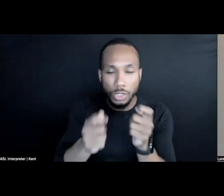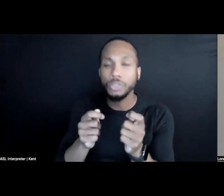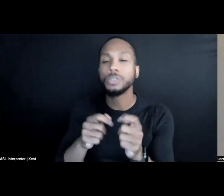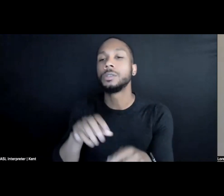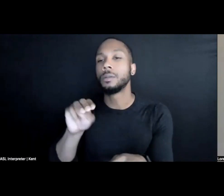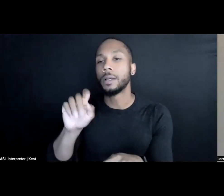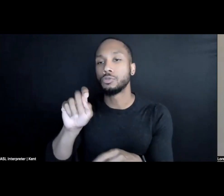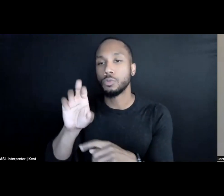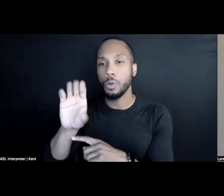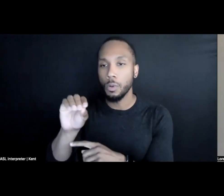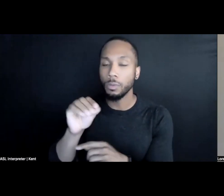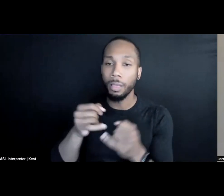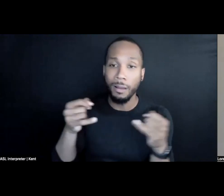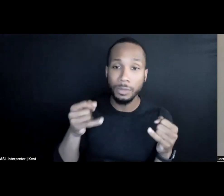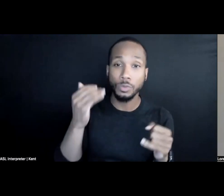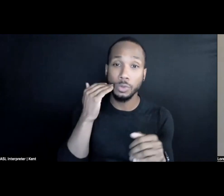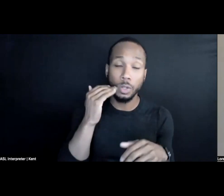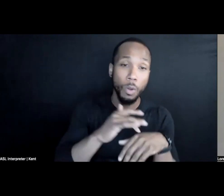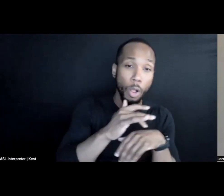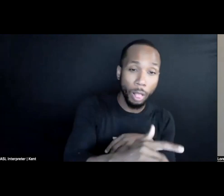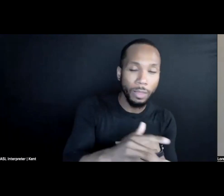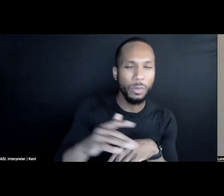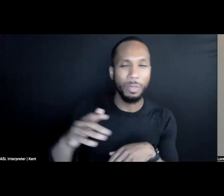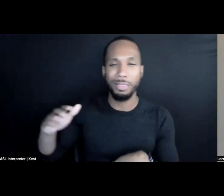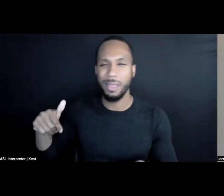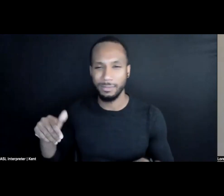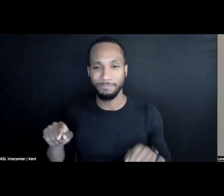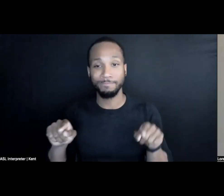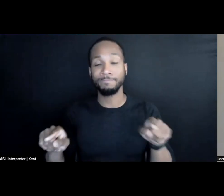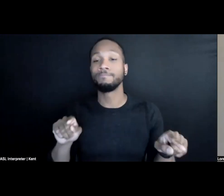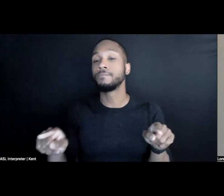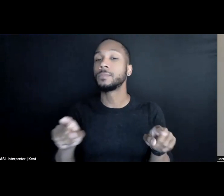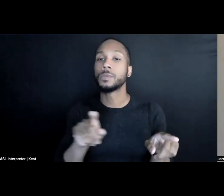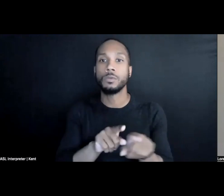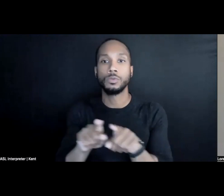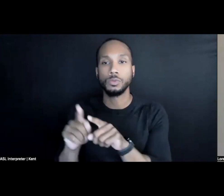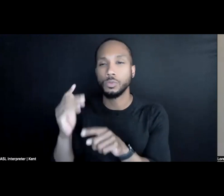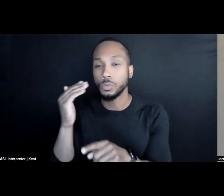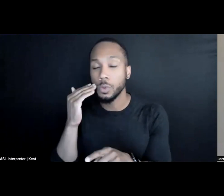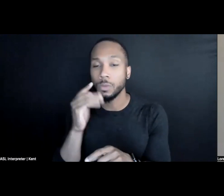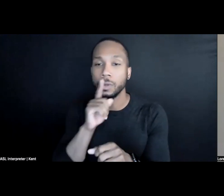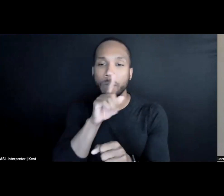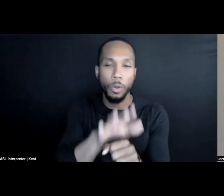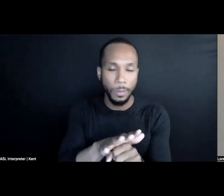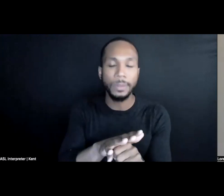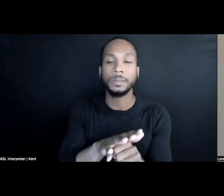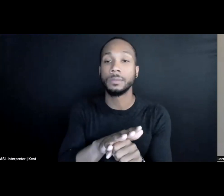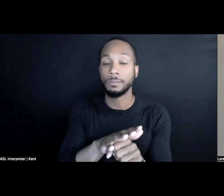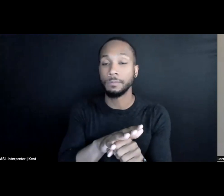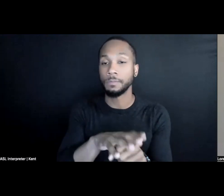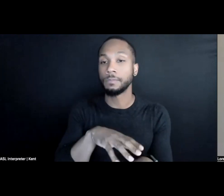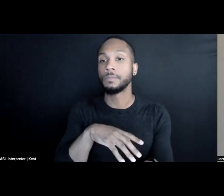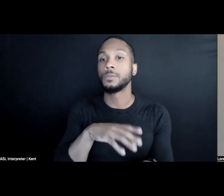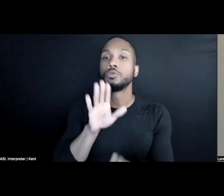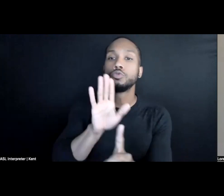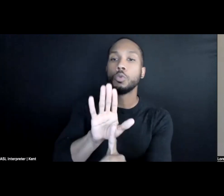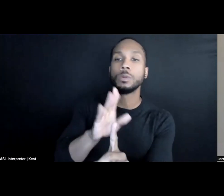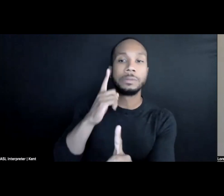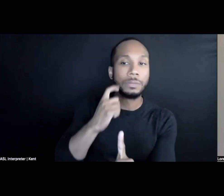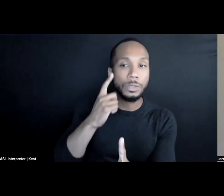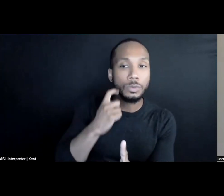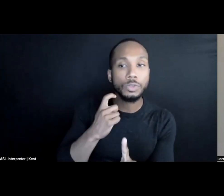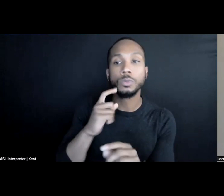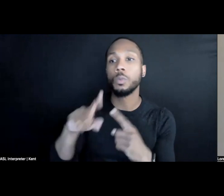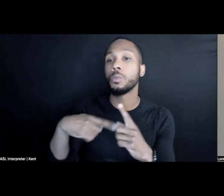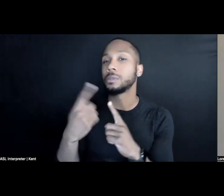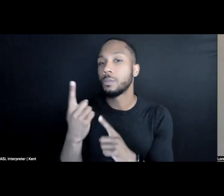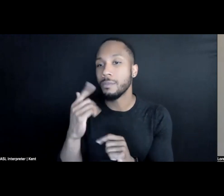knowing what time is too early or too late, confirming your suspicions when someone lies,